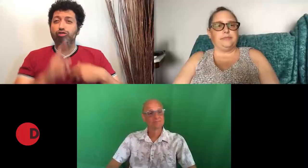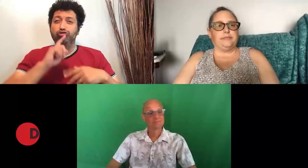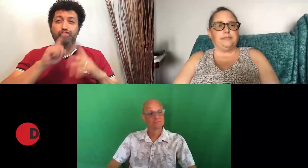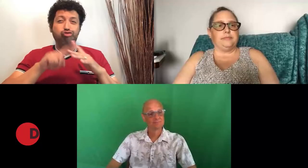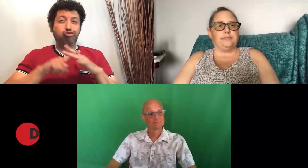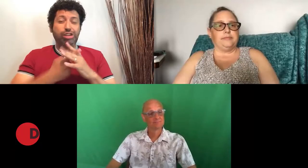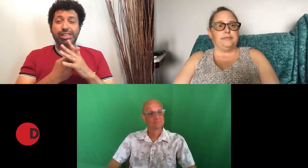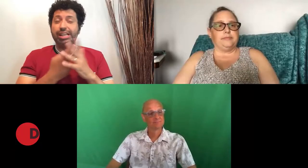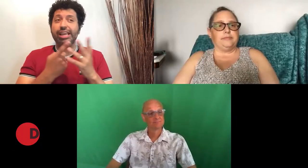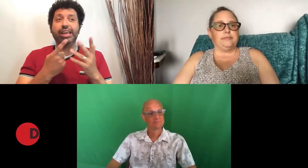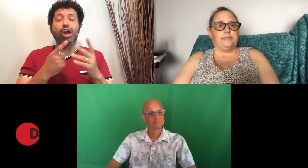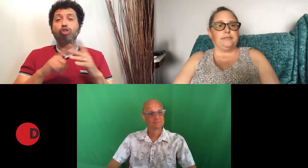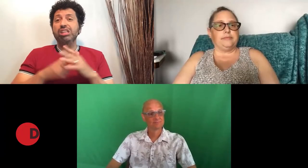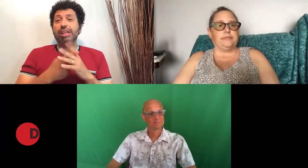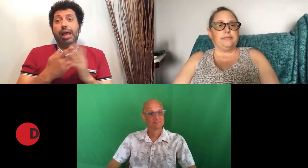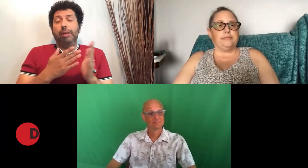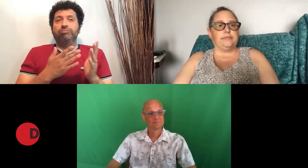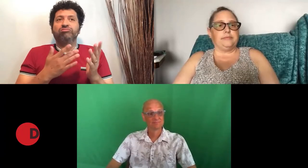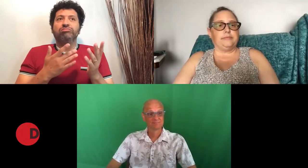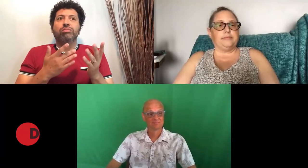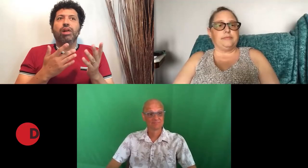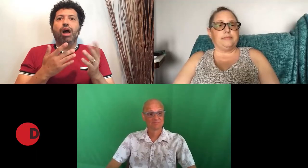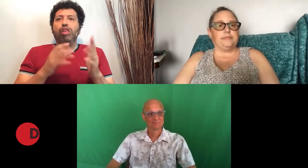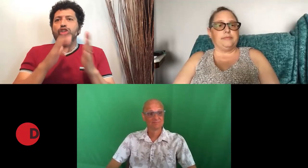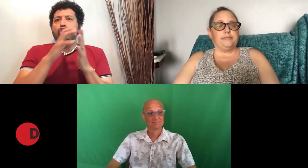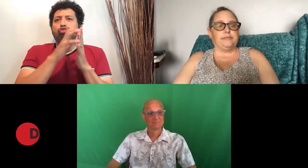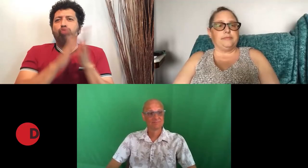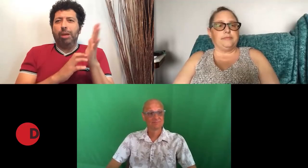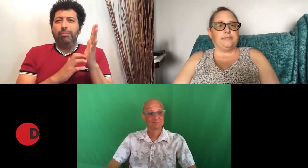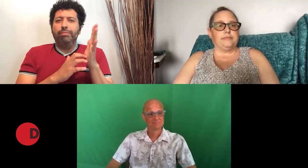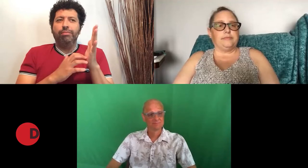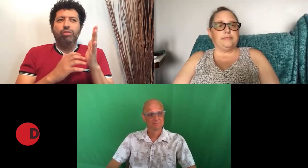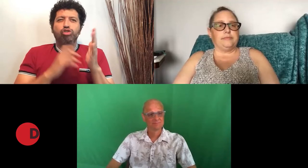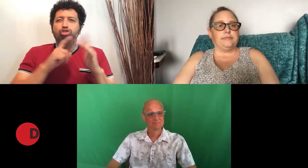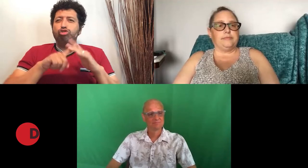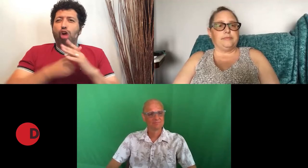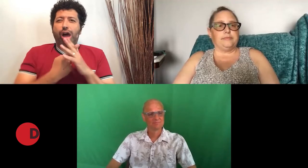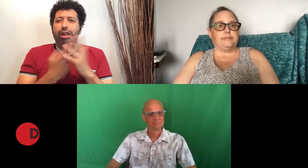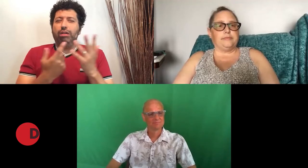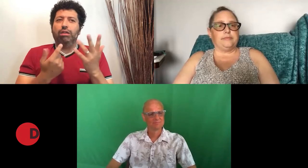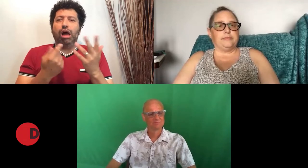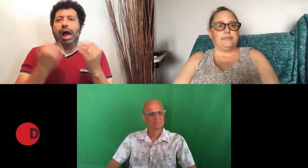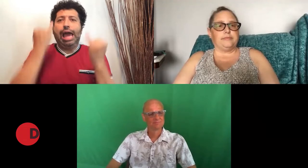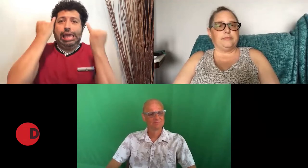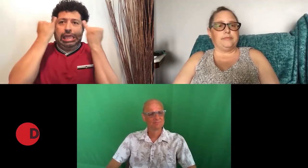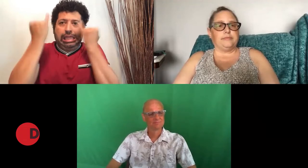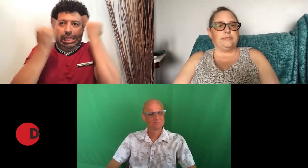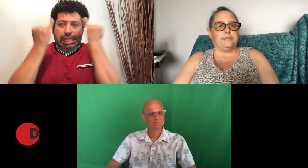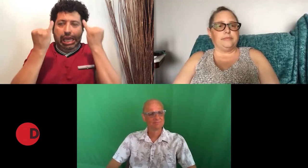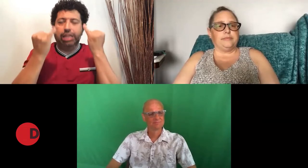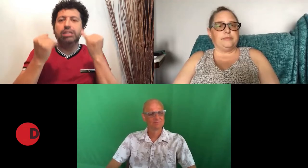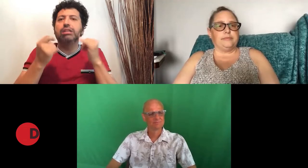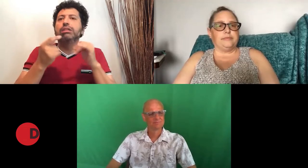[JUAN]: I originally planned sharing ideas for the script with